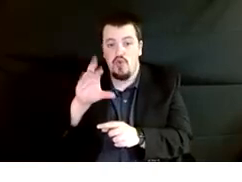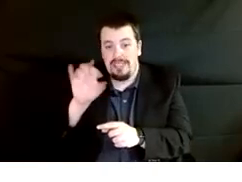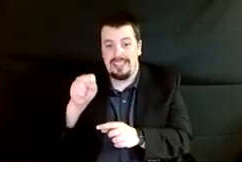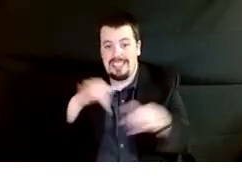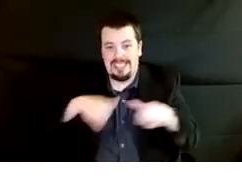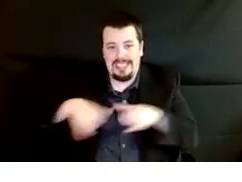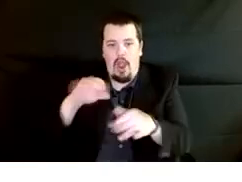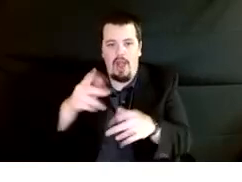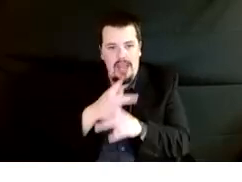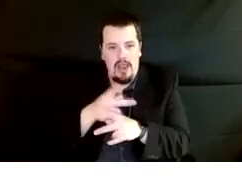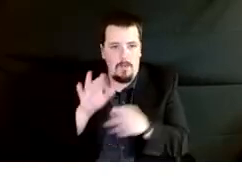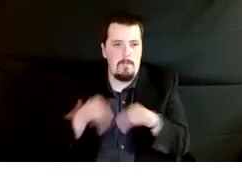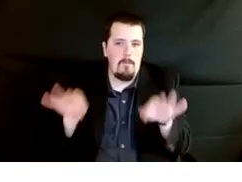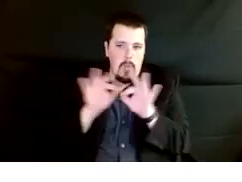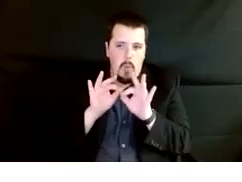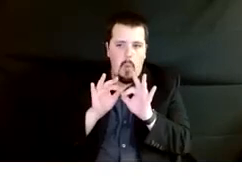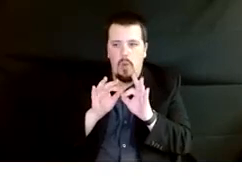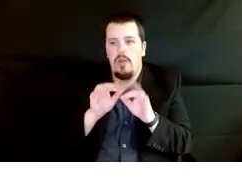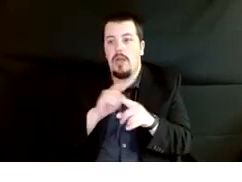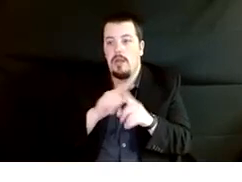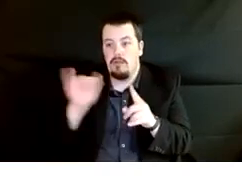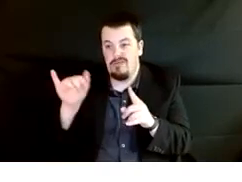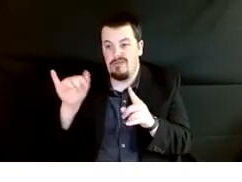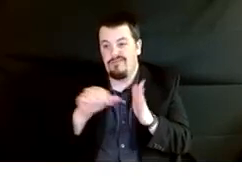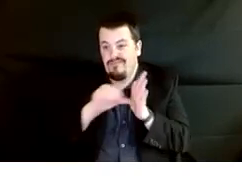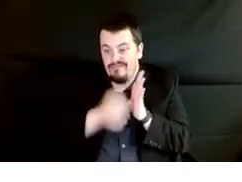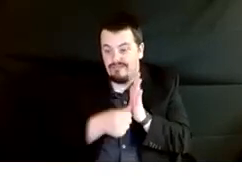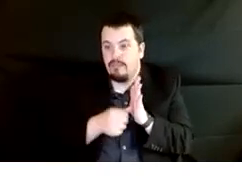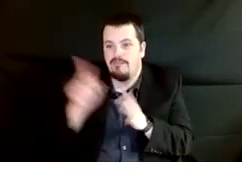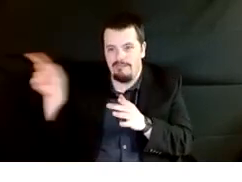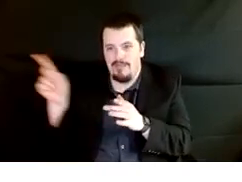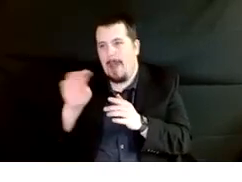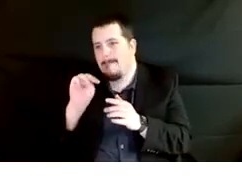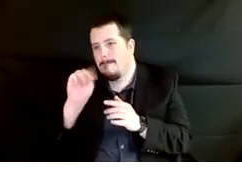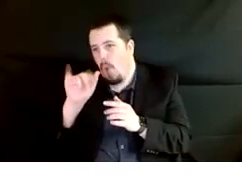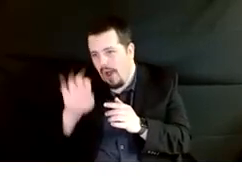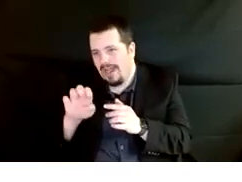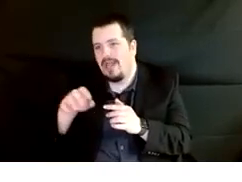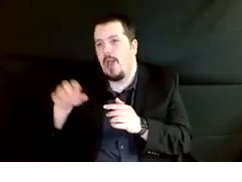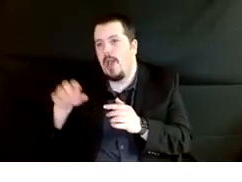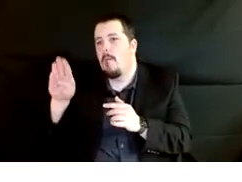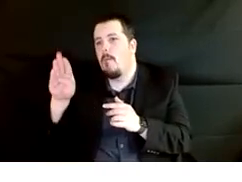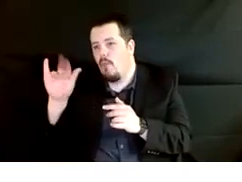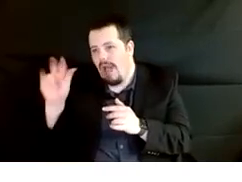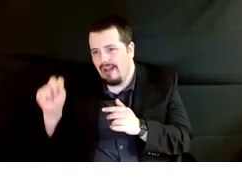be important as has been underscored by Martie and Brian and Sherry that um the people know about